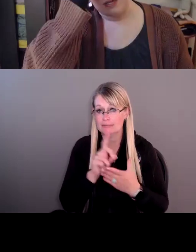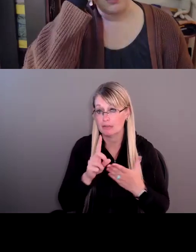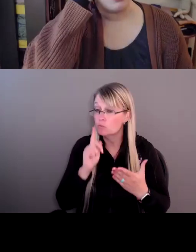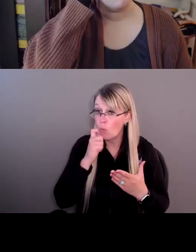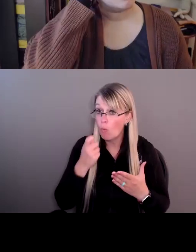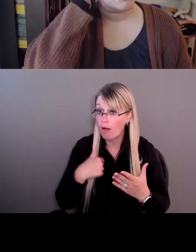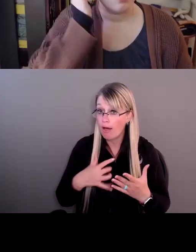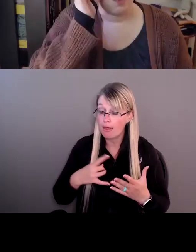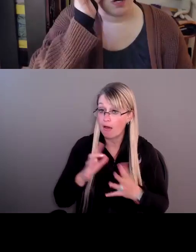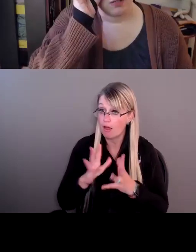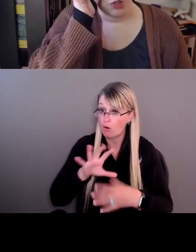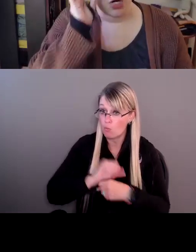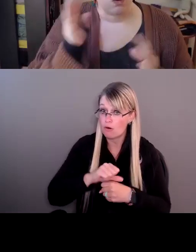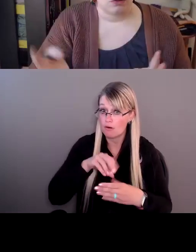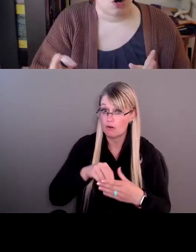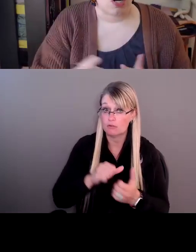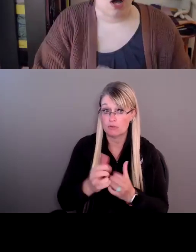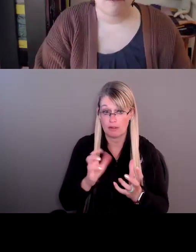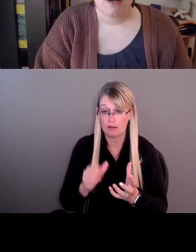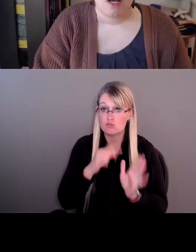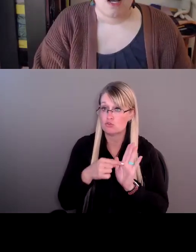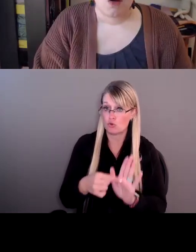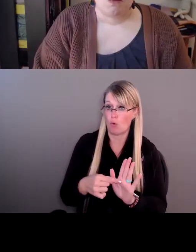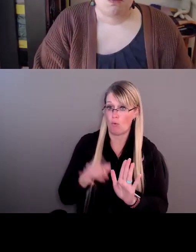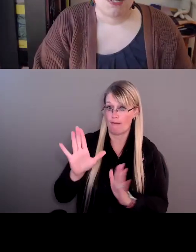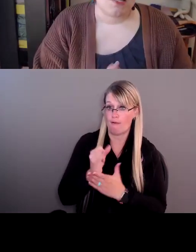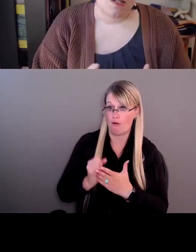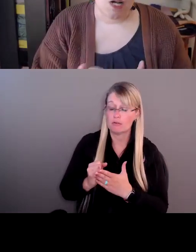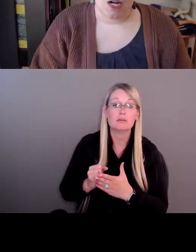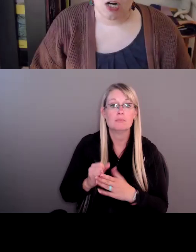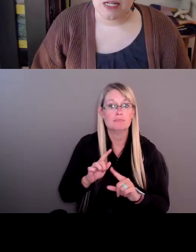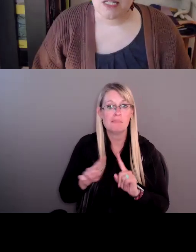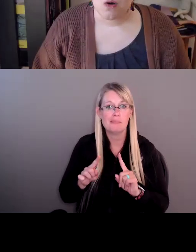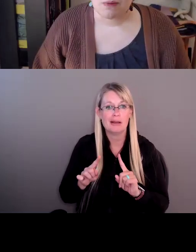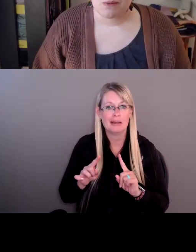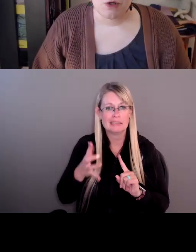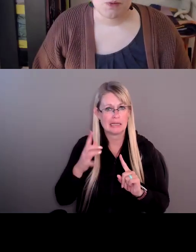put a lot of work into it and want to show the art off, but it is also gnarly, so I I'm going to push